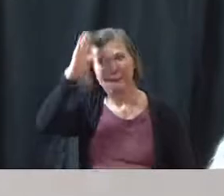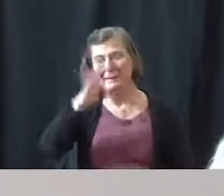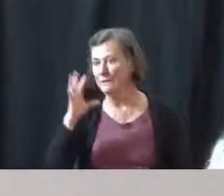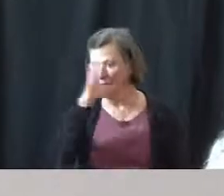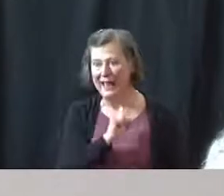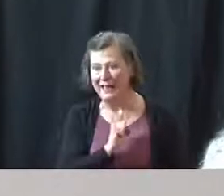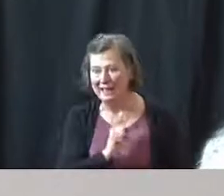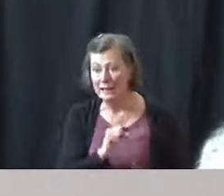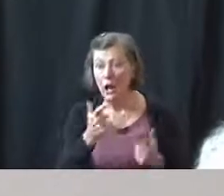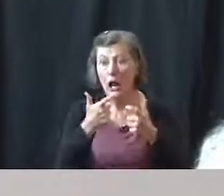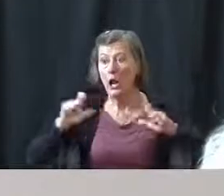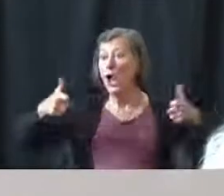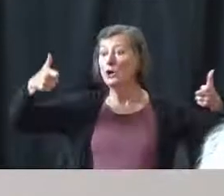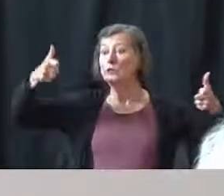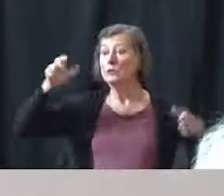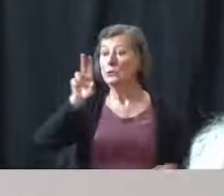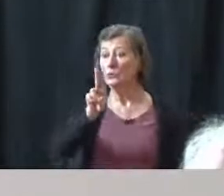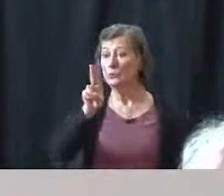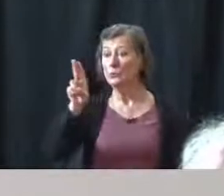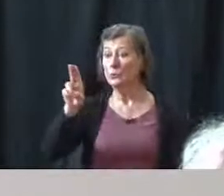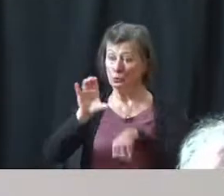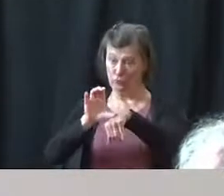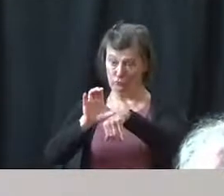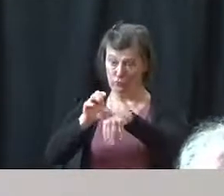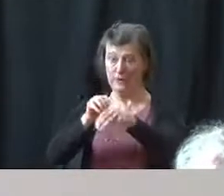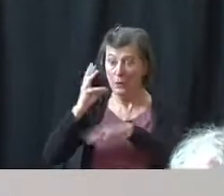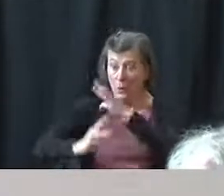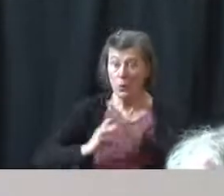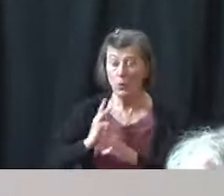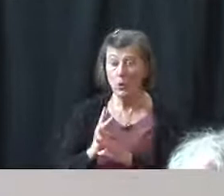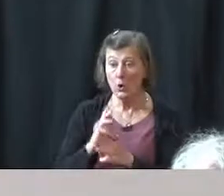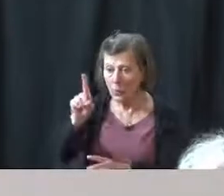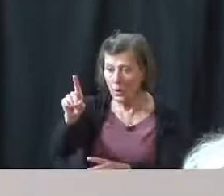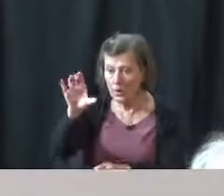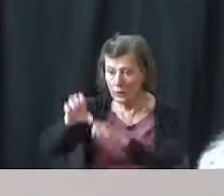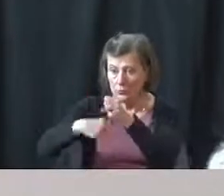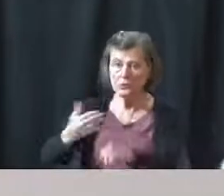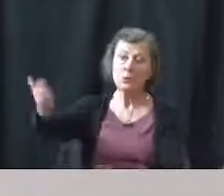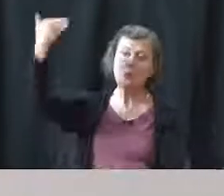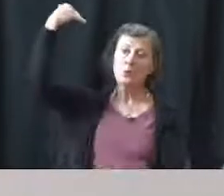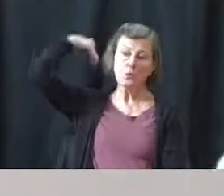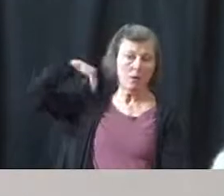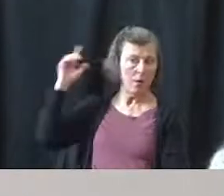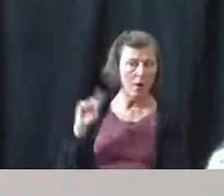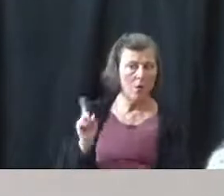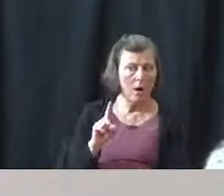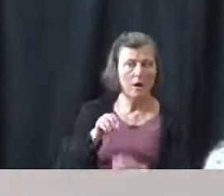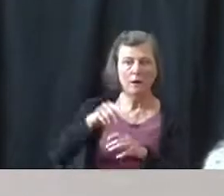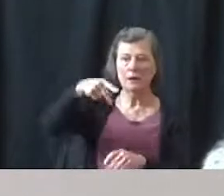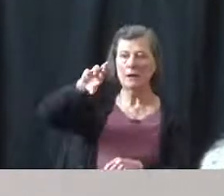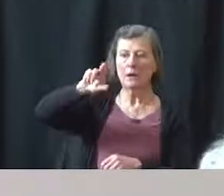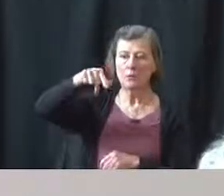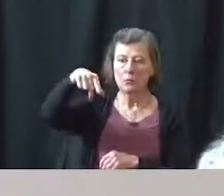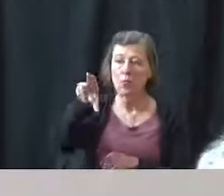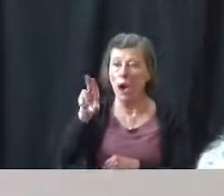The largest Unitarian church in the world a hundred years ago was in Prague, Czechoslovakia.